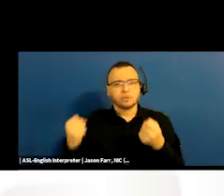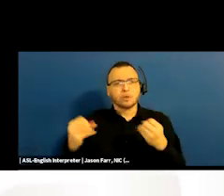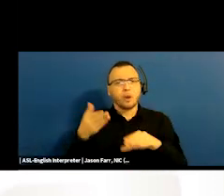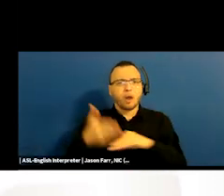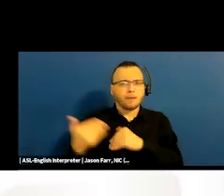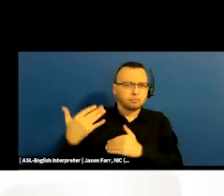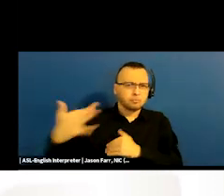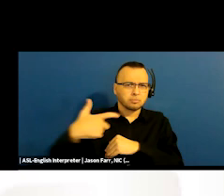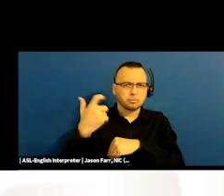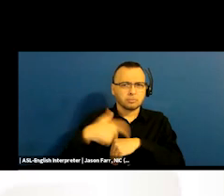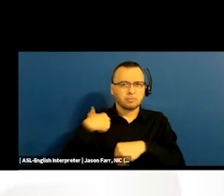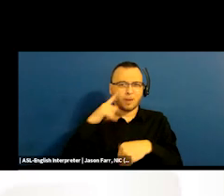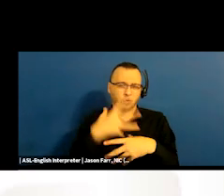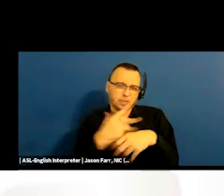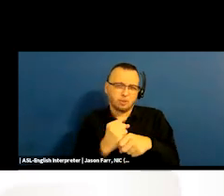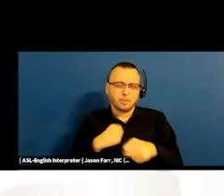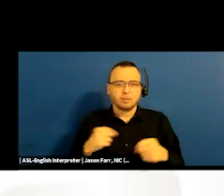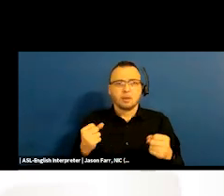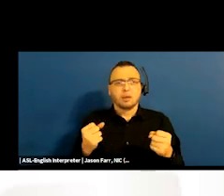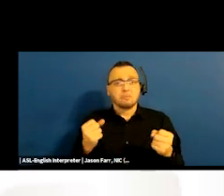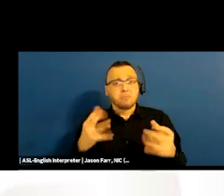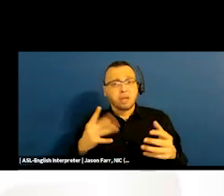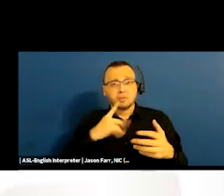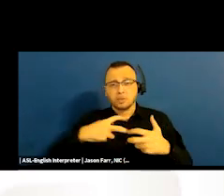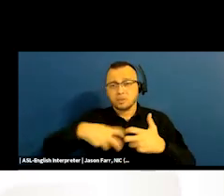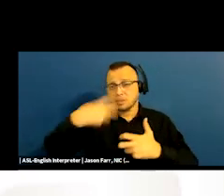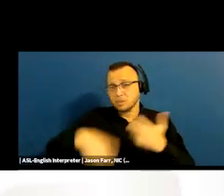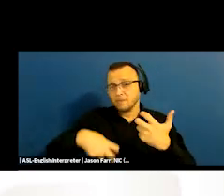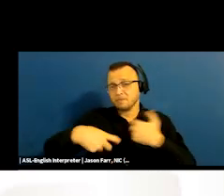that I just really was kind of confused and reckless behavior. And so, that landed me in a hospital